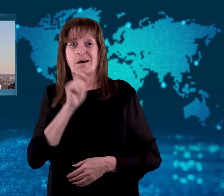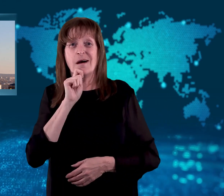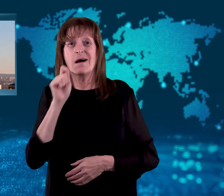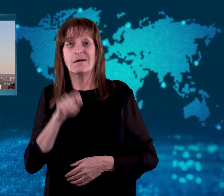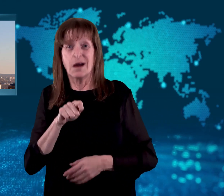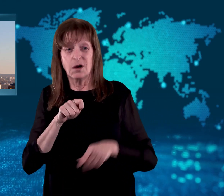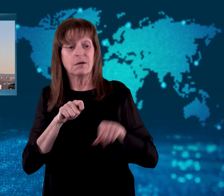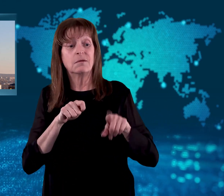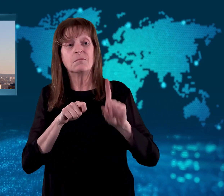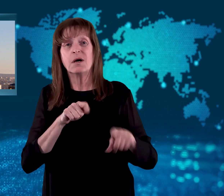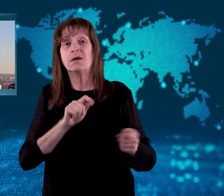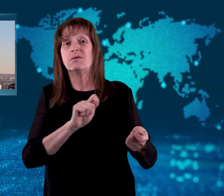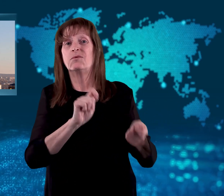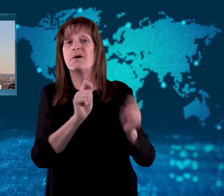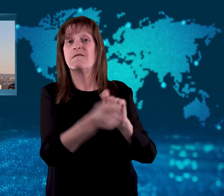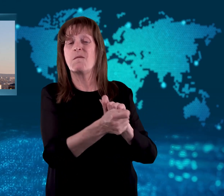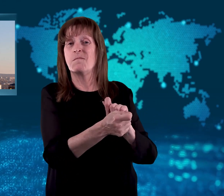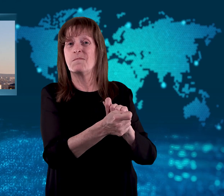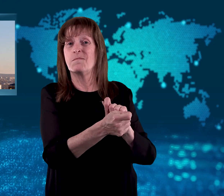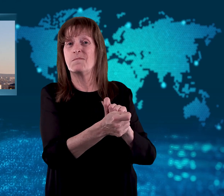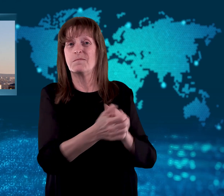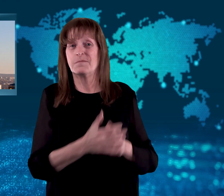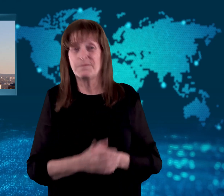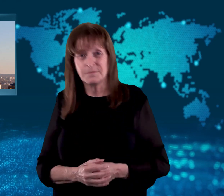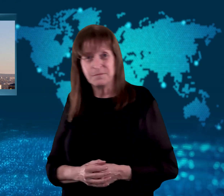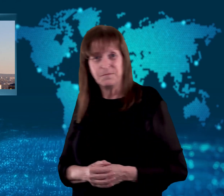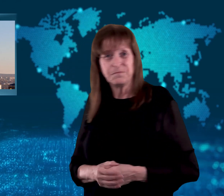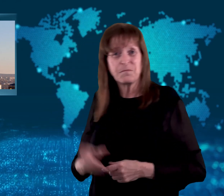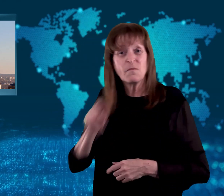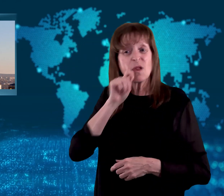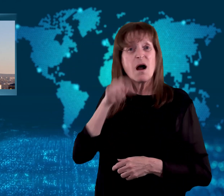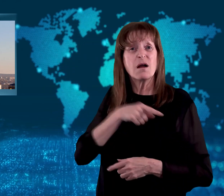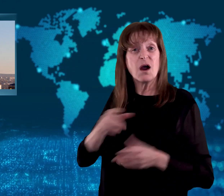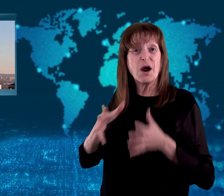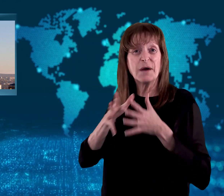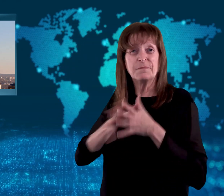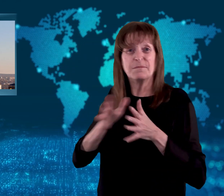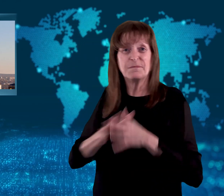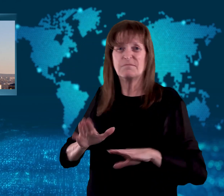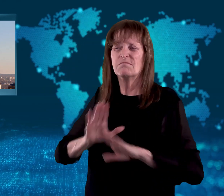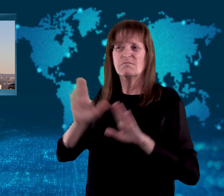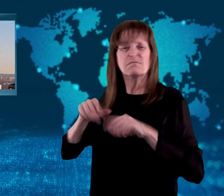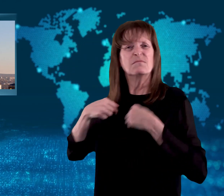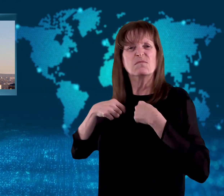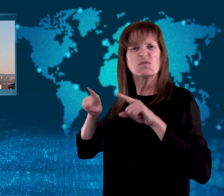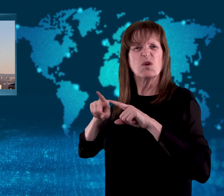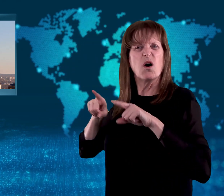withhold money from Hungary until reforms have been made.